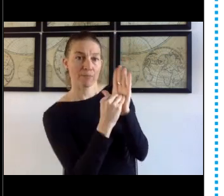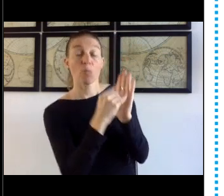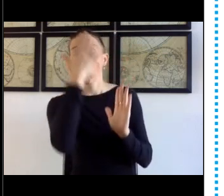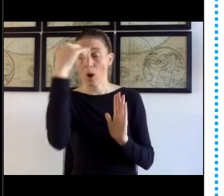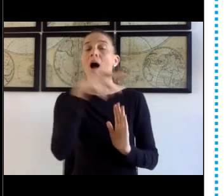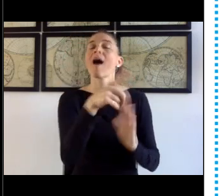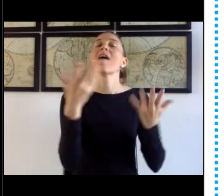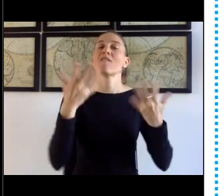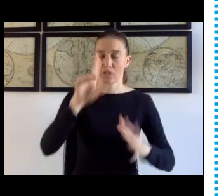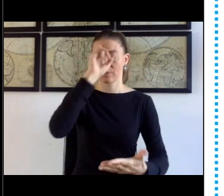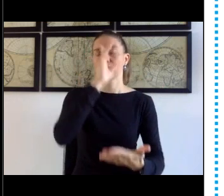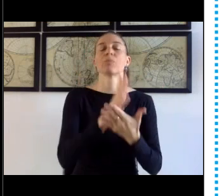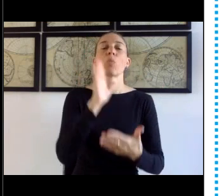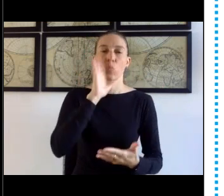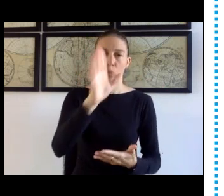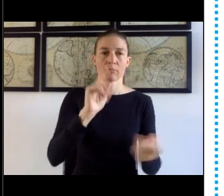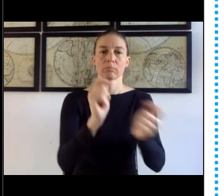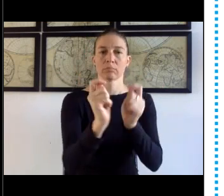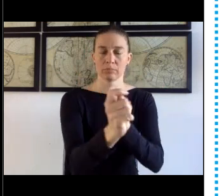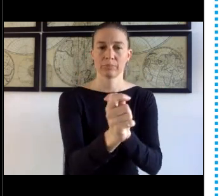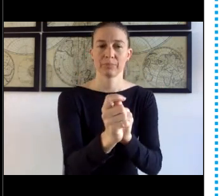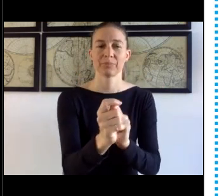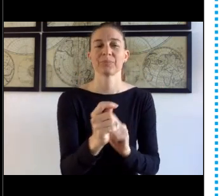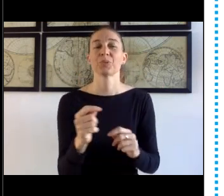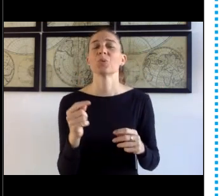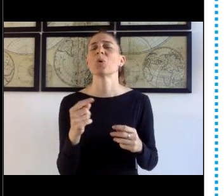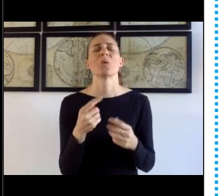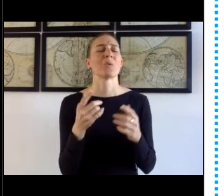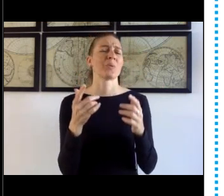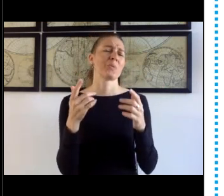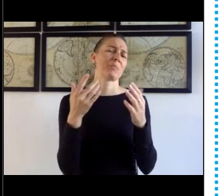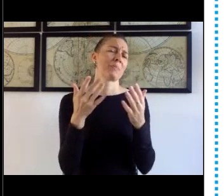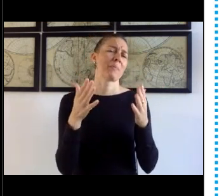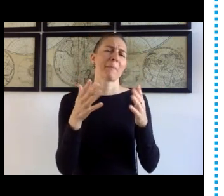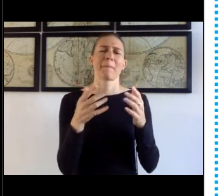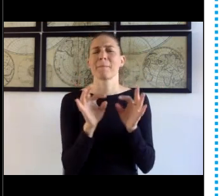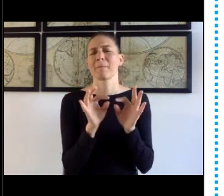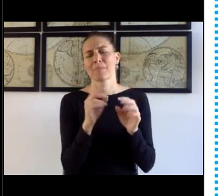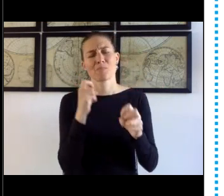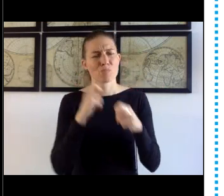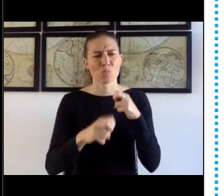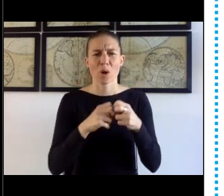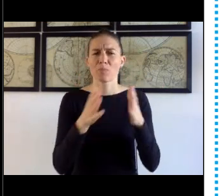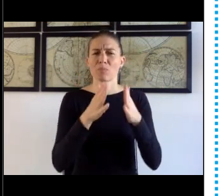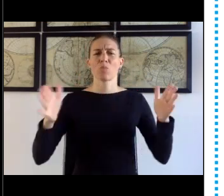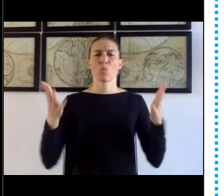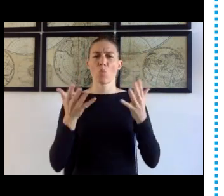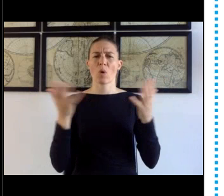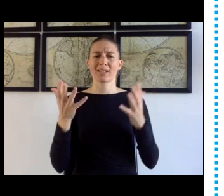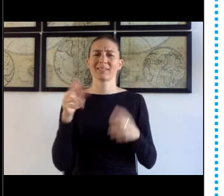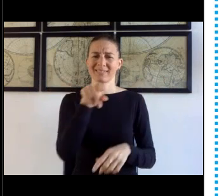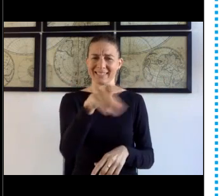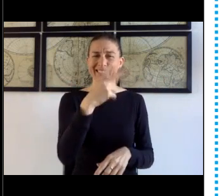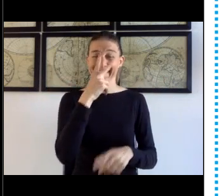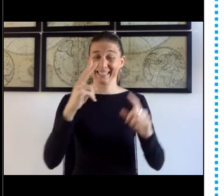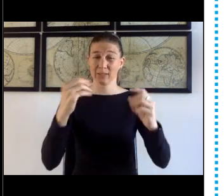And our biggest issue is highlighted here in bold. It's the issue of prenotification of assistance of 48 hours